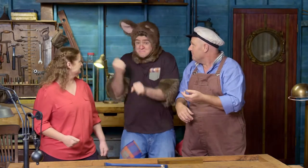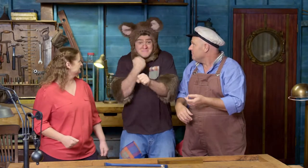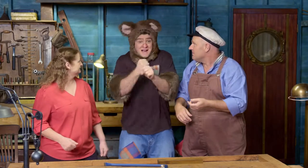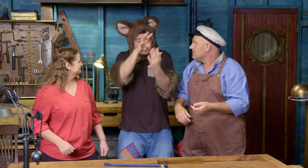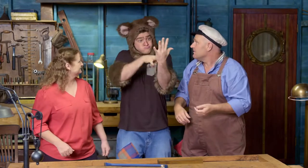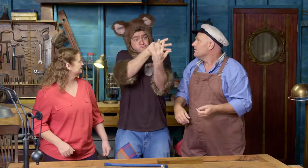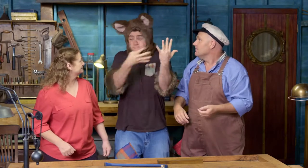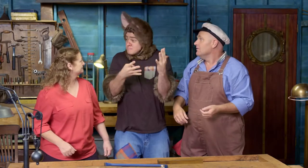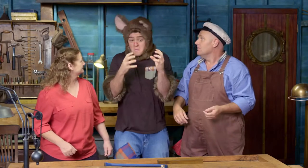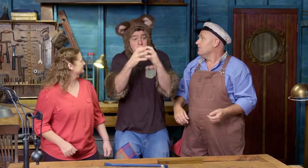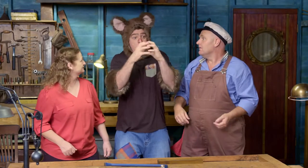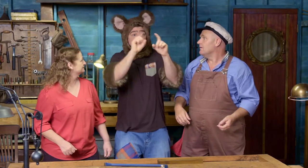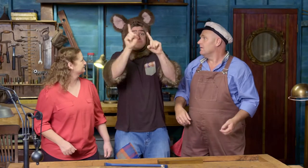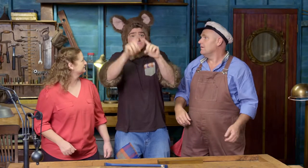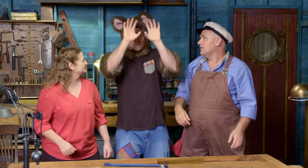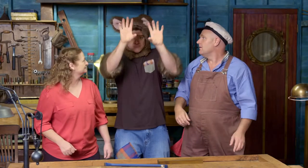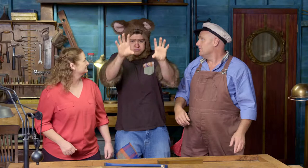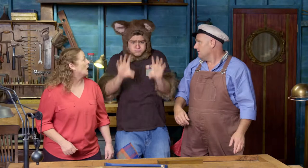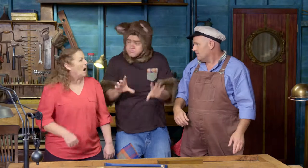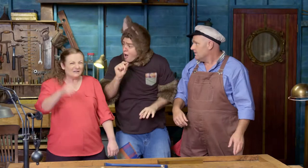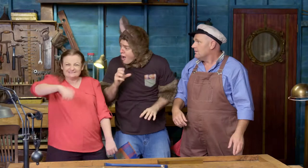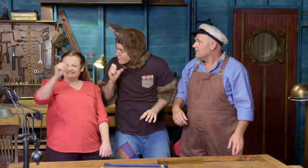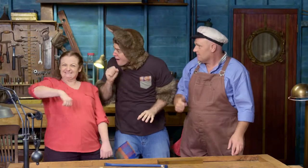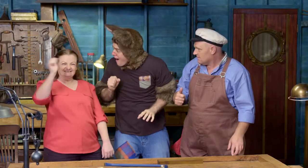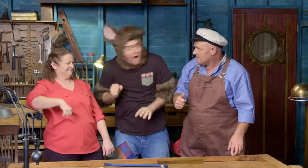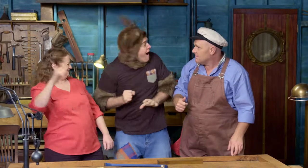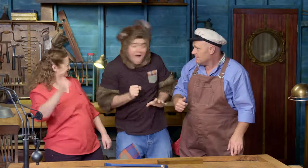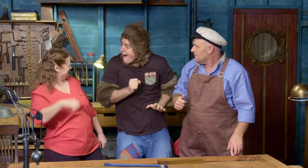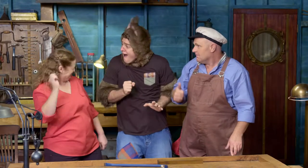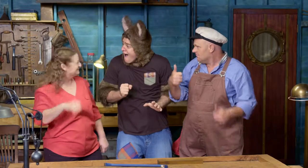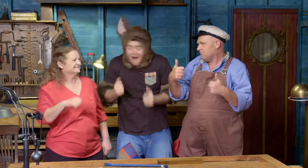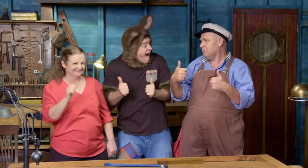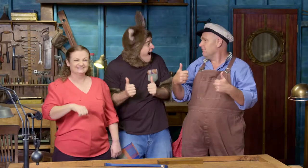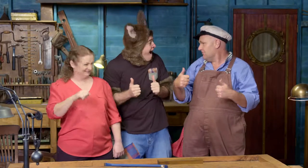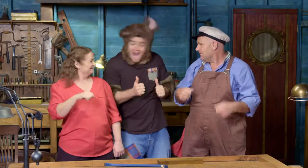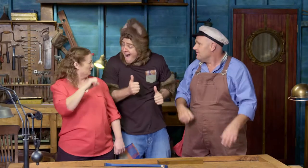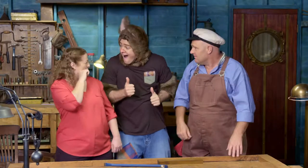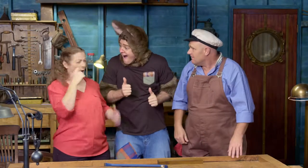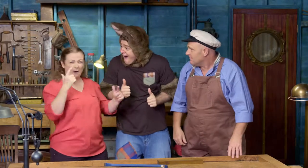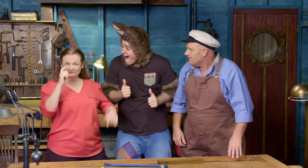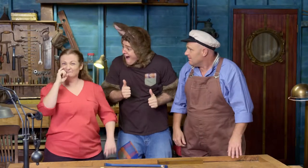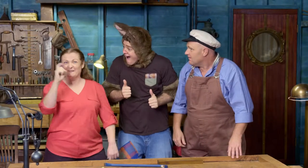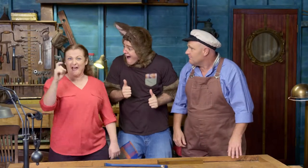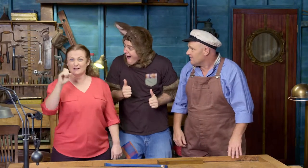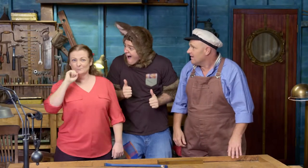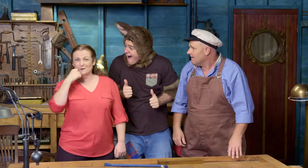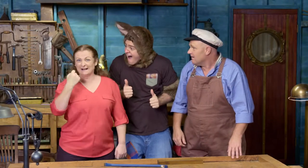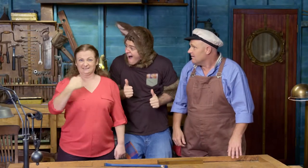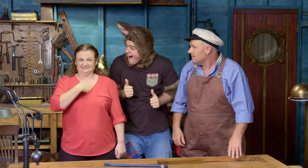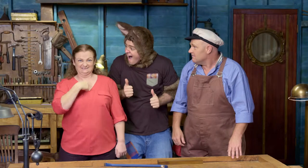Sally, do you remember when we made a chart and compared all different types of balls? Oh, yes. That would be great fun.